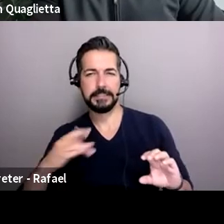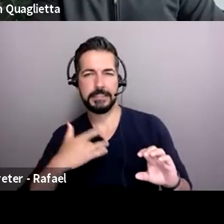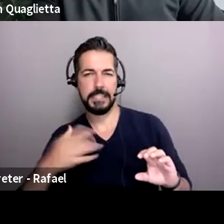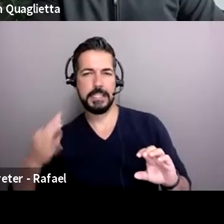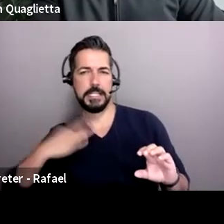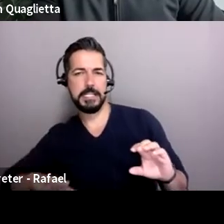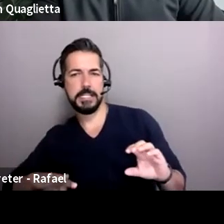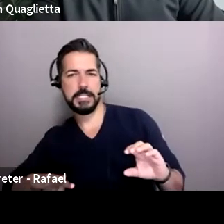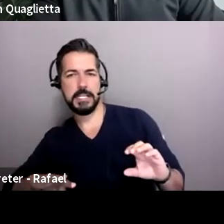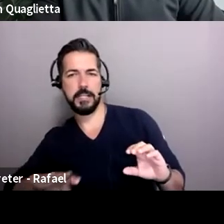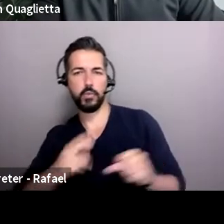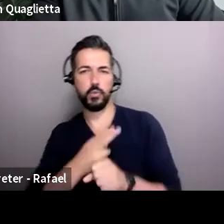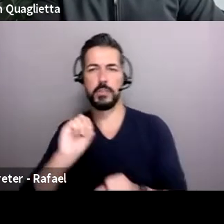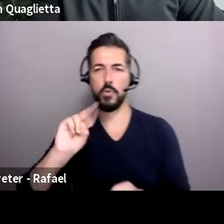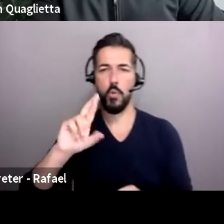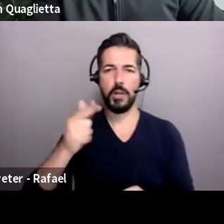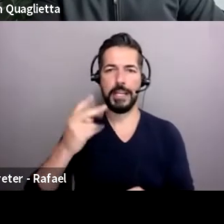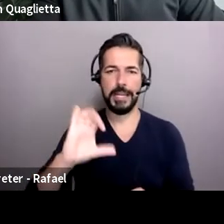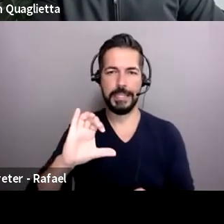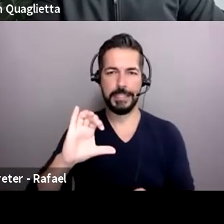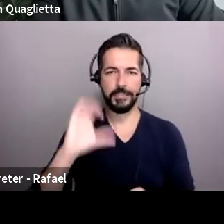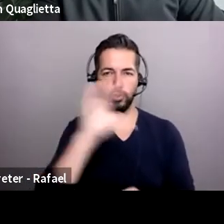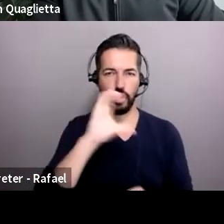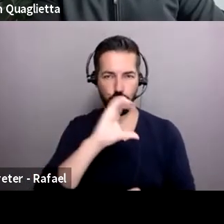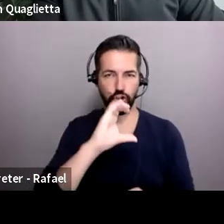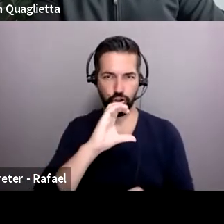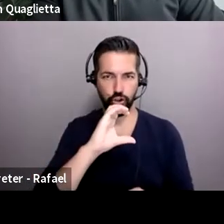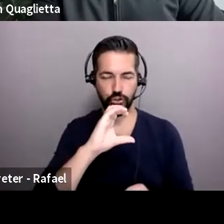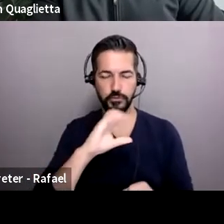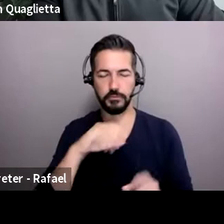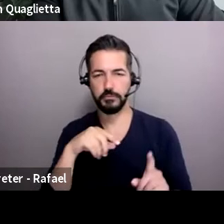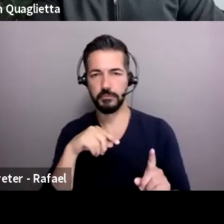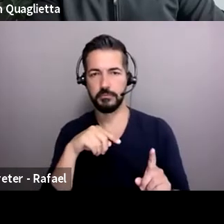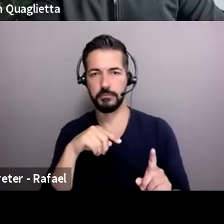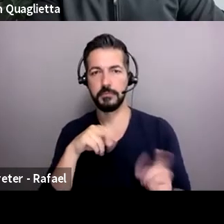search, meaning that would be an additional that they get